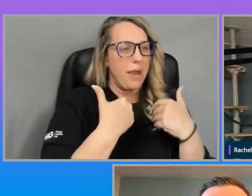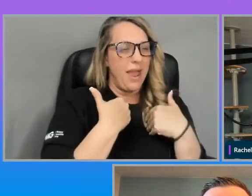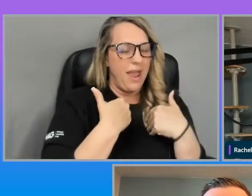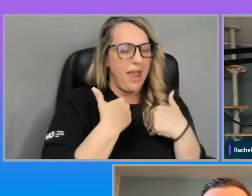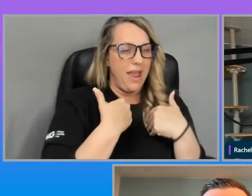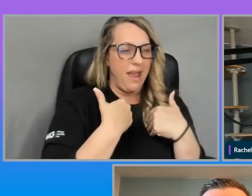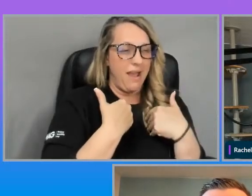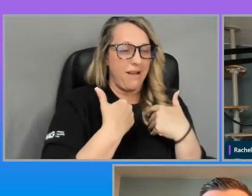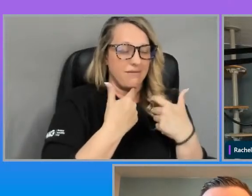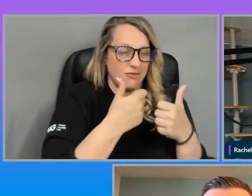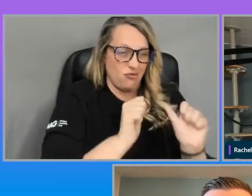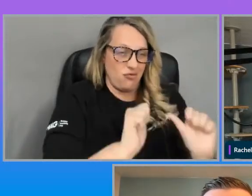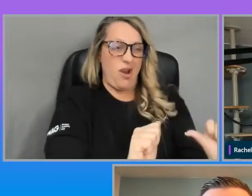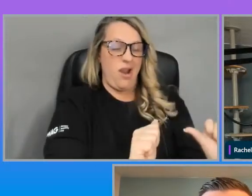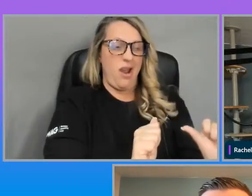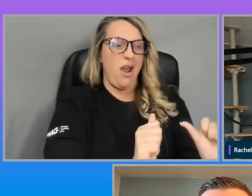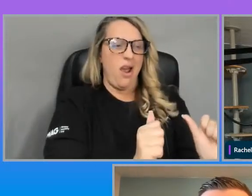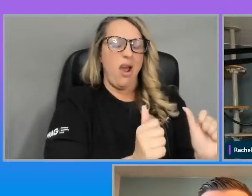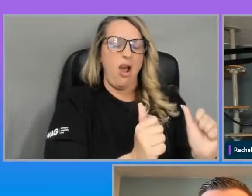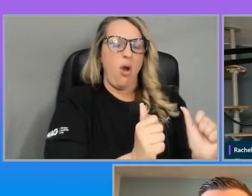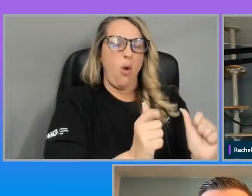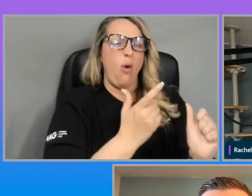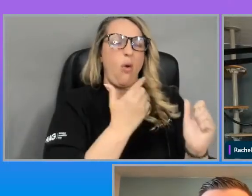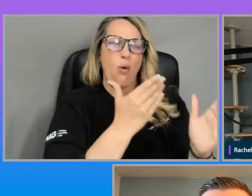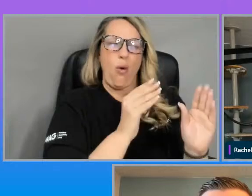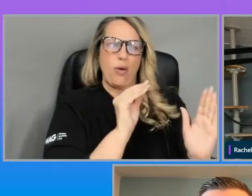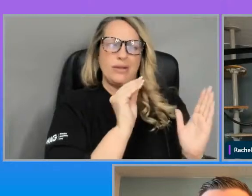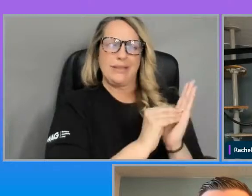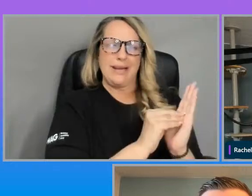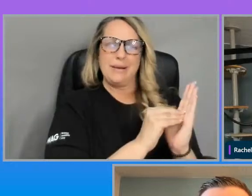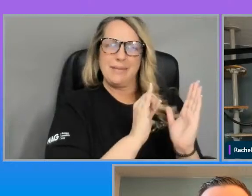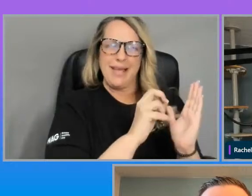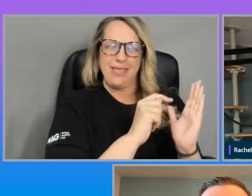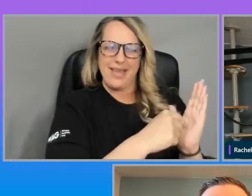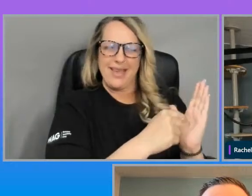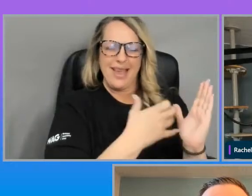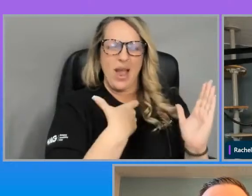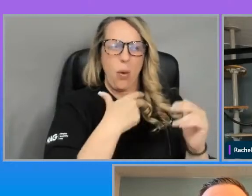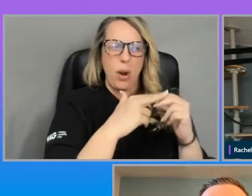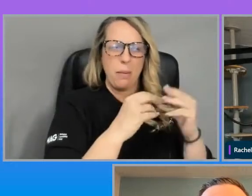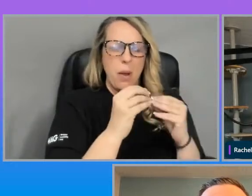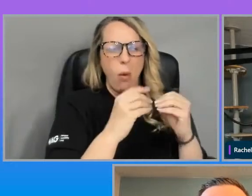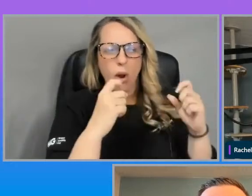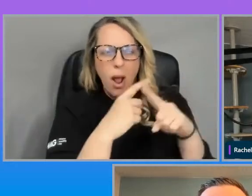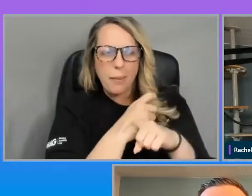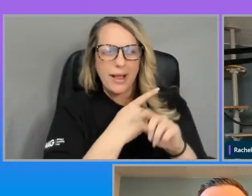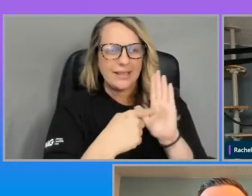you'd like me to have a go at, then yeah, stick them in the I think that I think I'd, I'd like